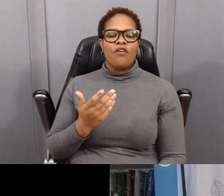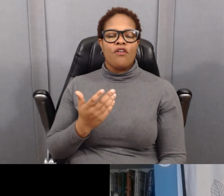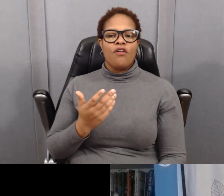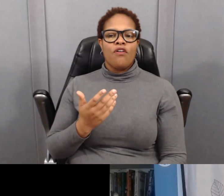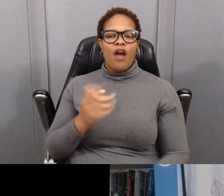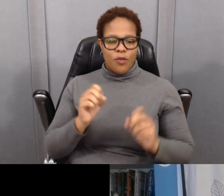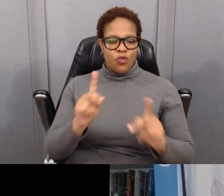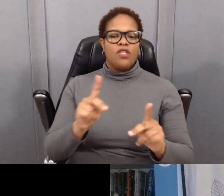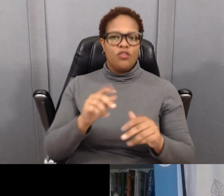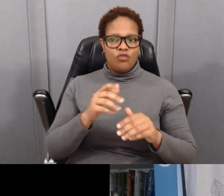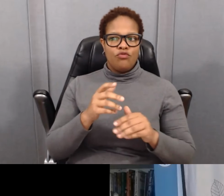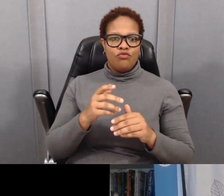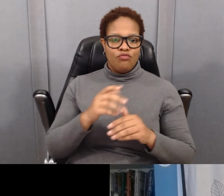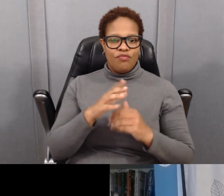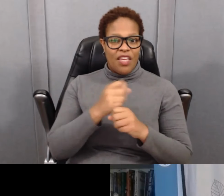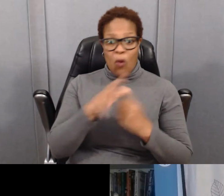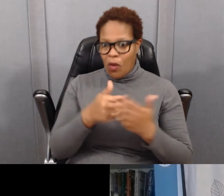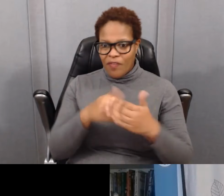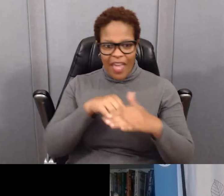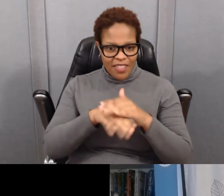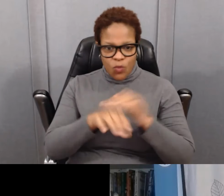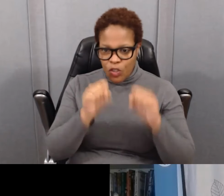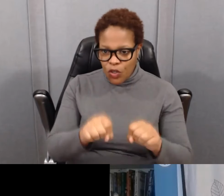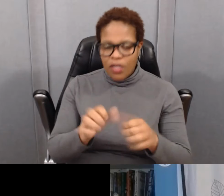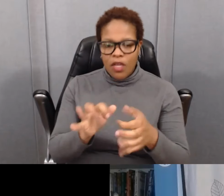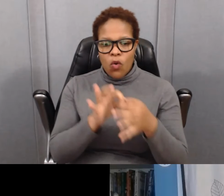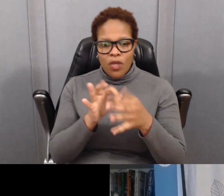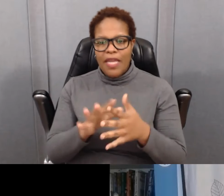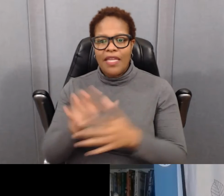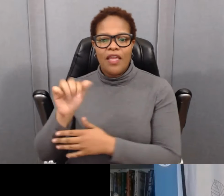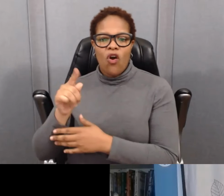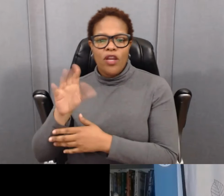So coordinating the audio description, coordinating the voicing of subtitles, as well as the AD,